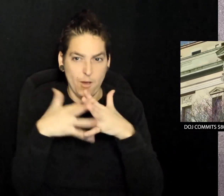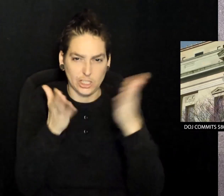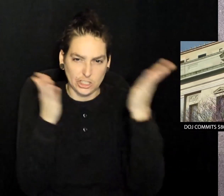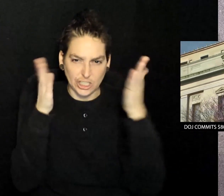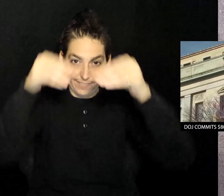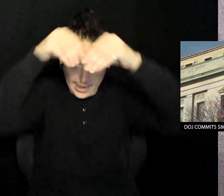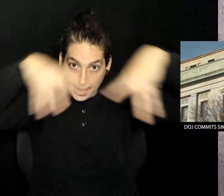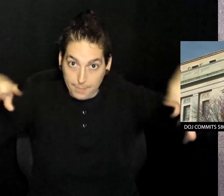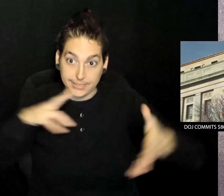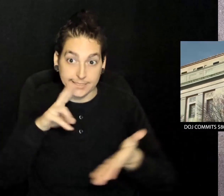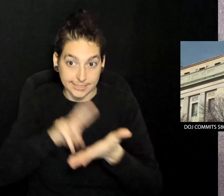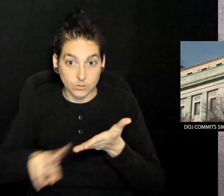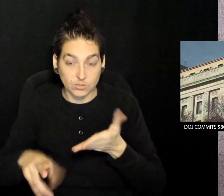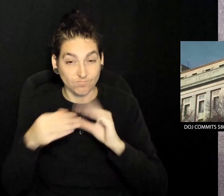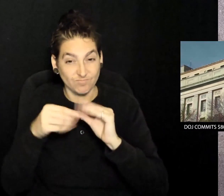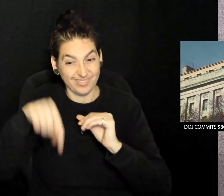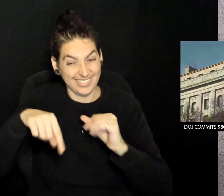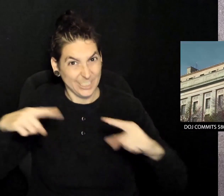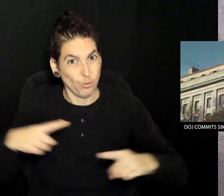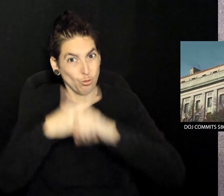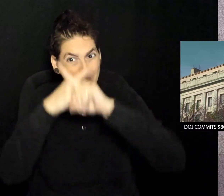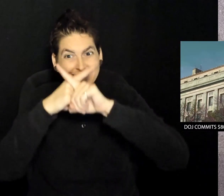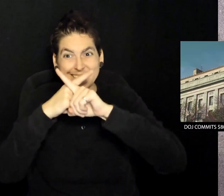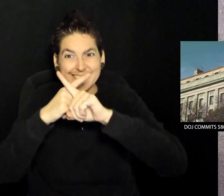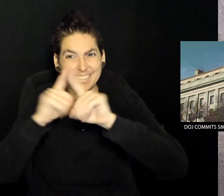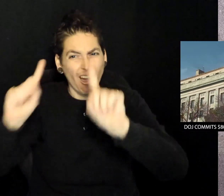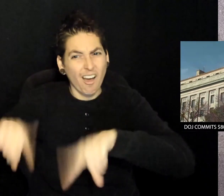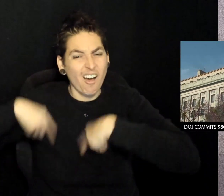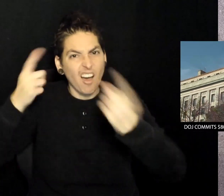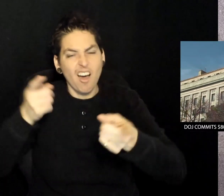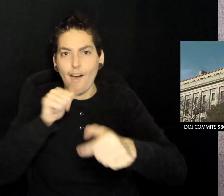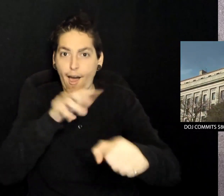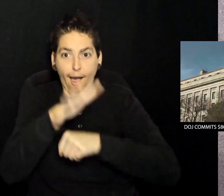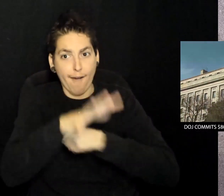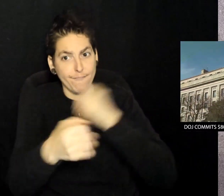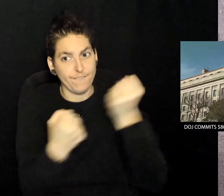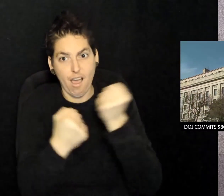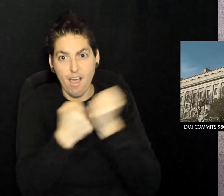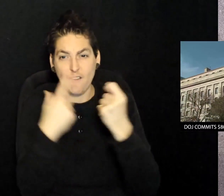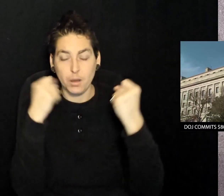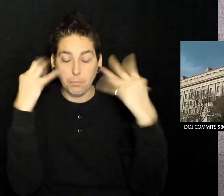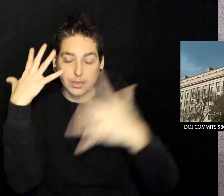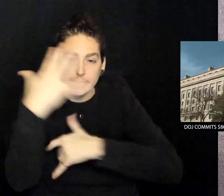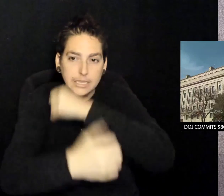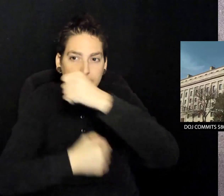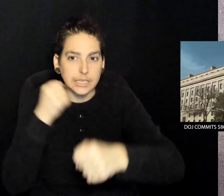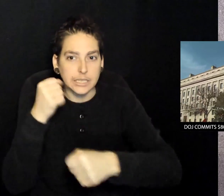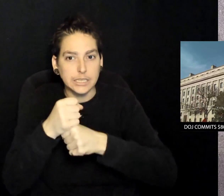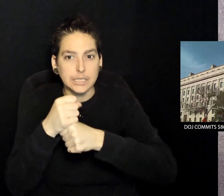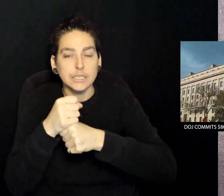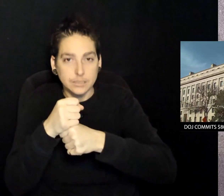at a rate more than 10 times the national average and interior secretary Deb Haaland the